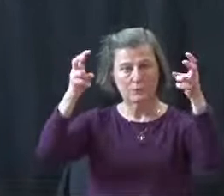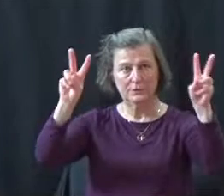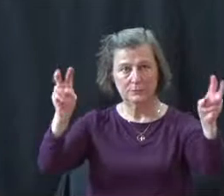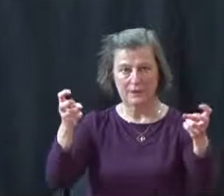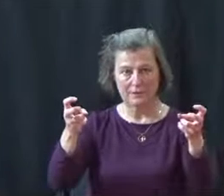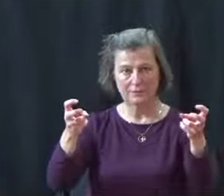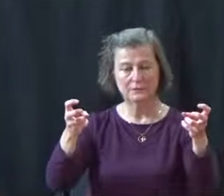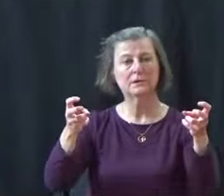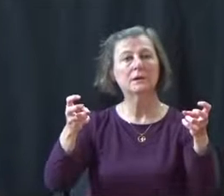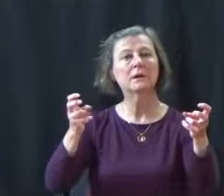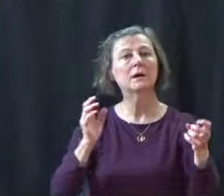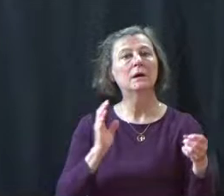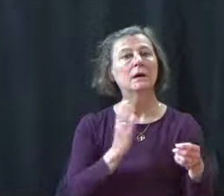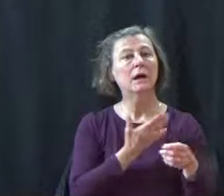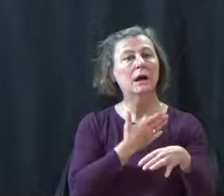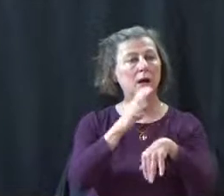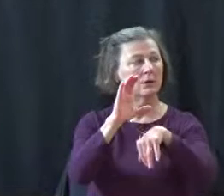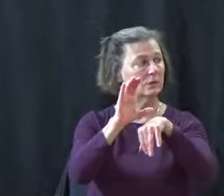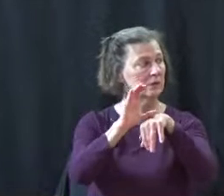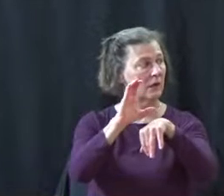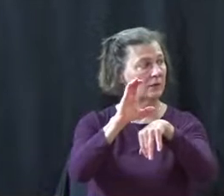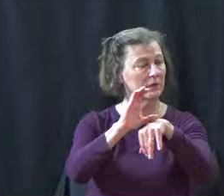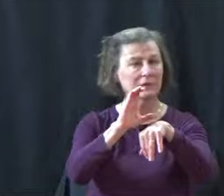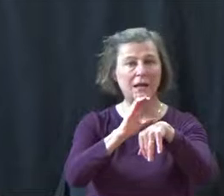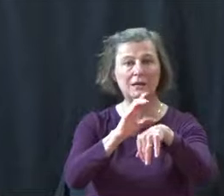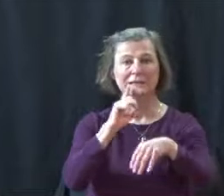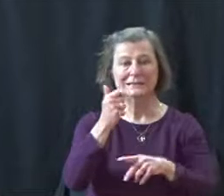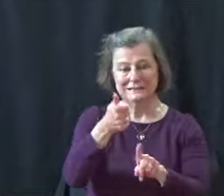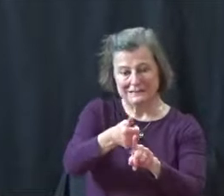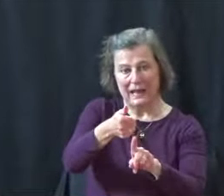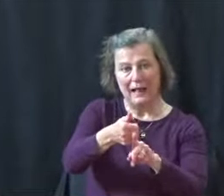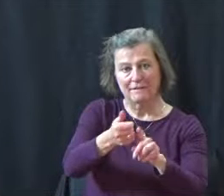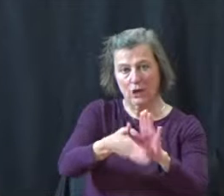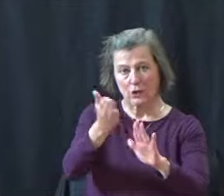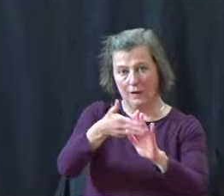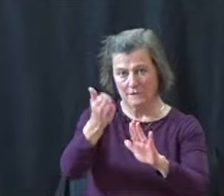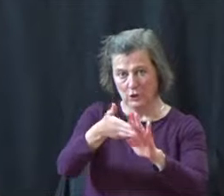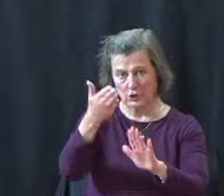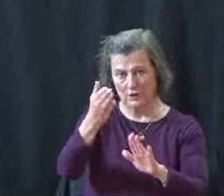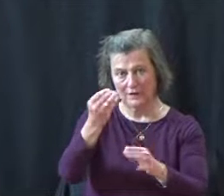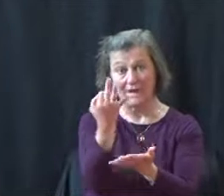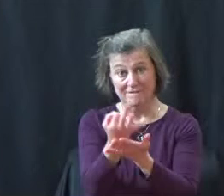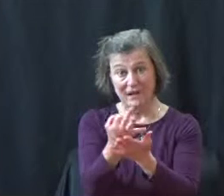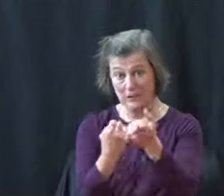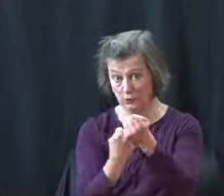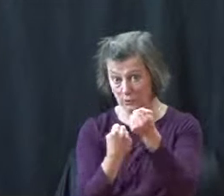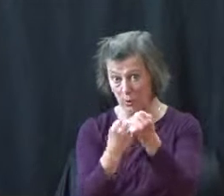Our congregation is entirely self-governed and financially supported by the voluntary